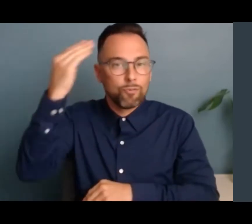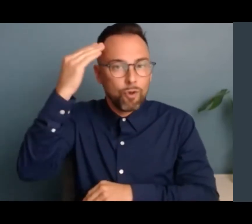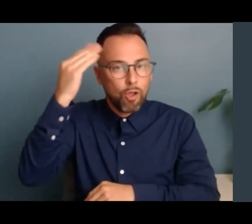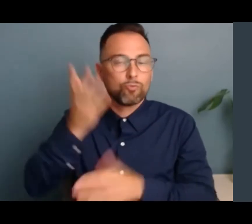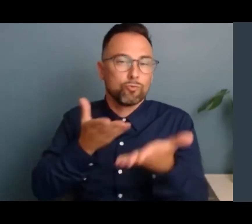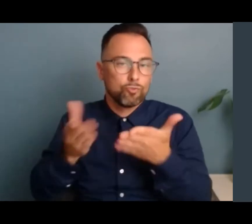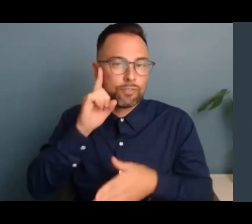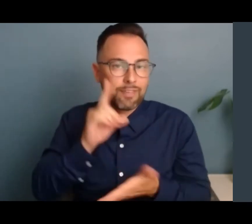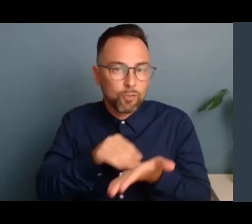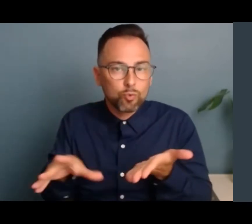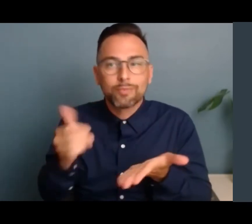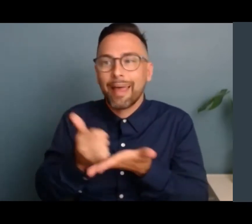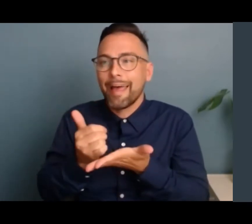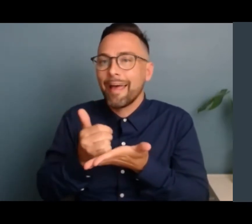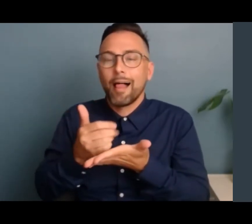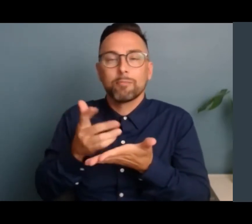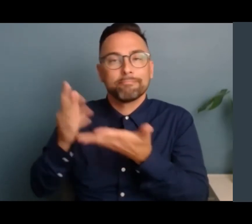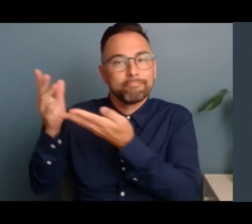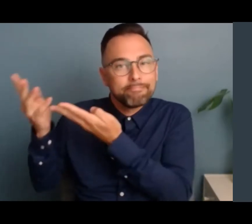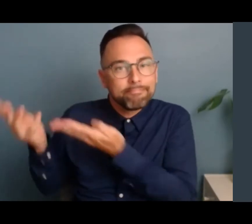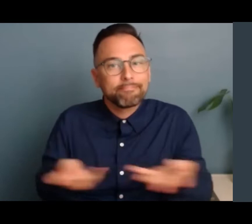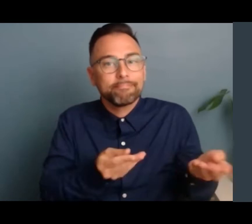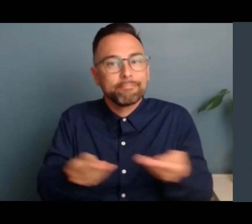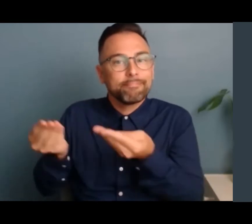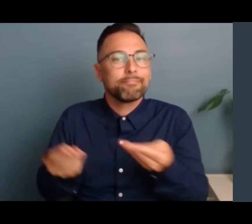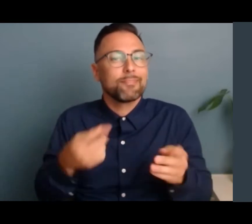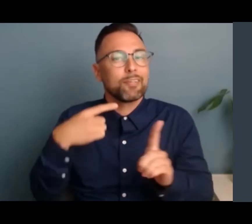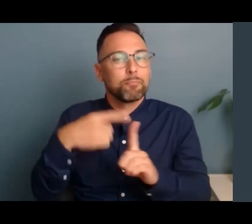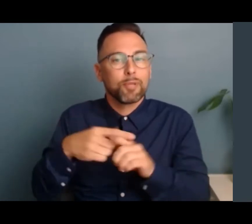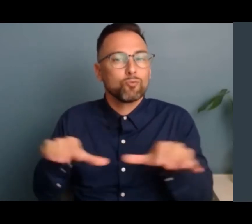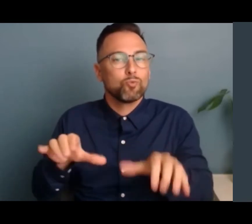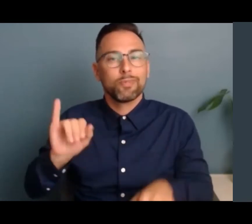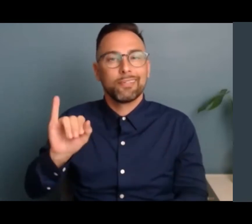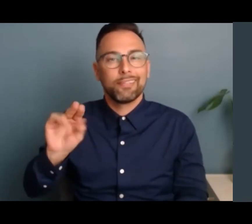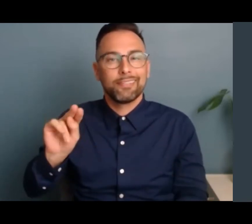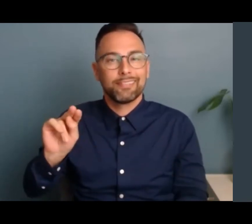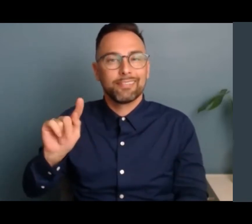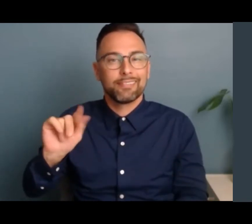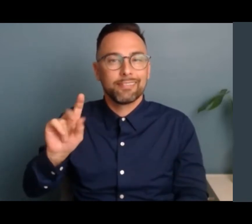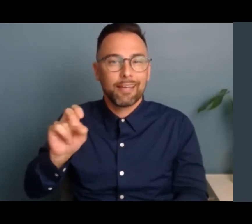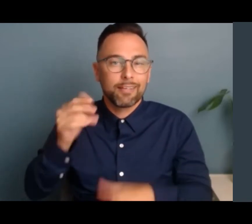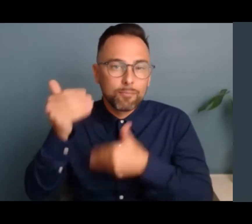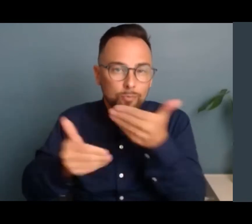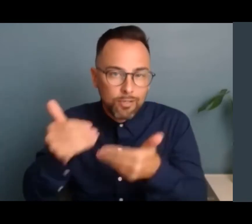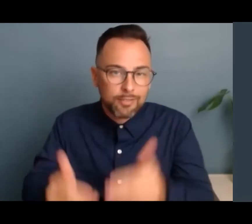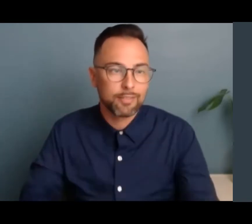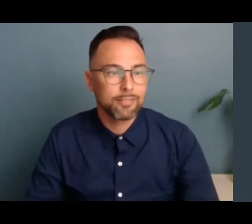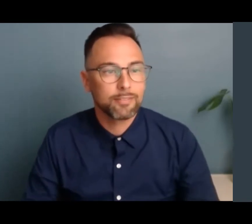advisor that is aware and up to date with deaf students' issues and can process those intakes.